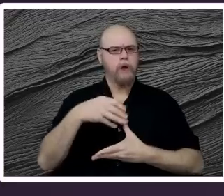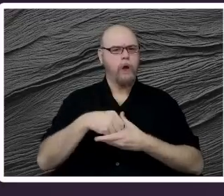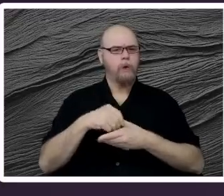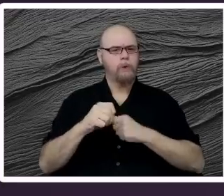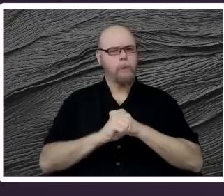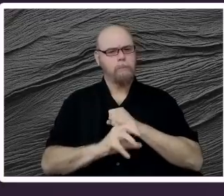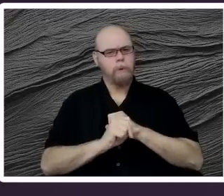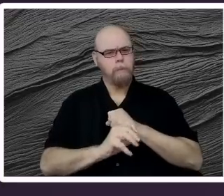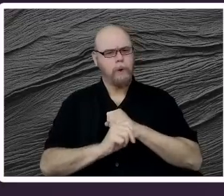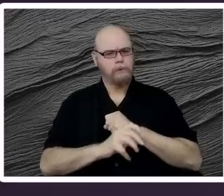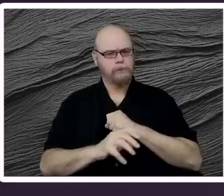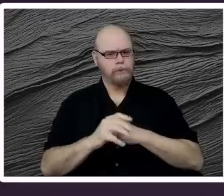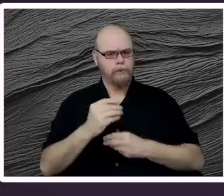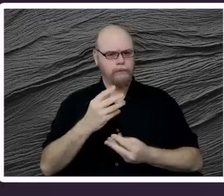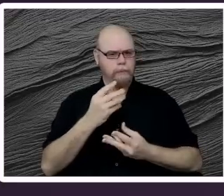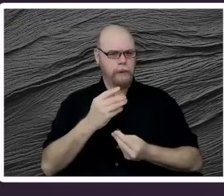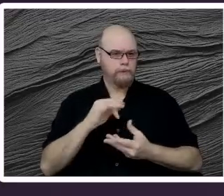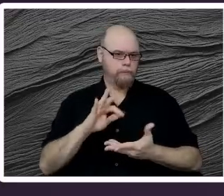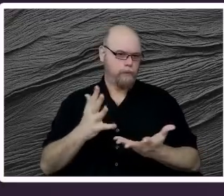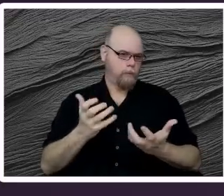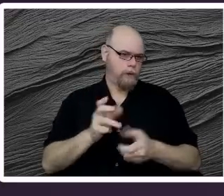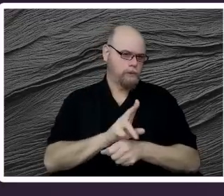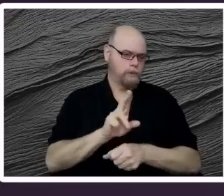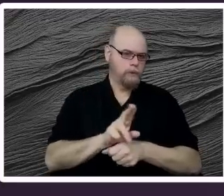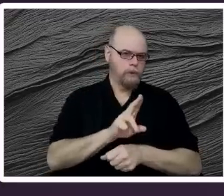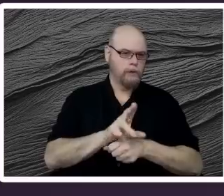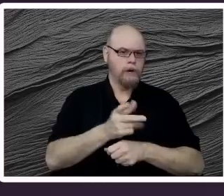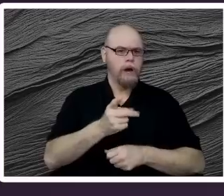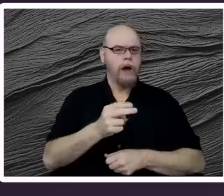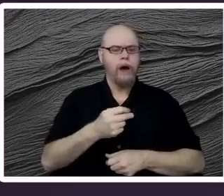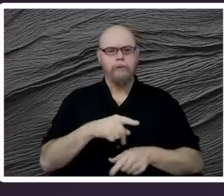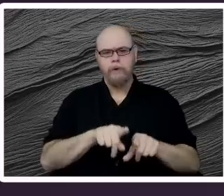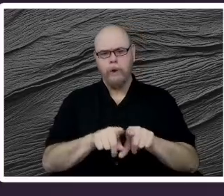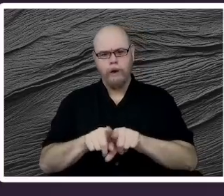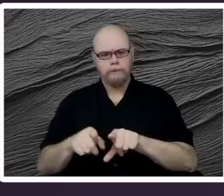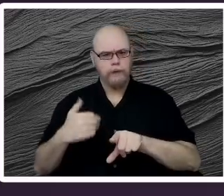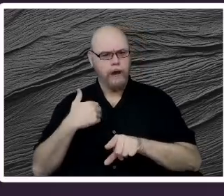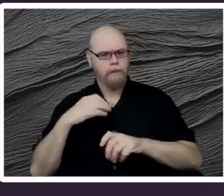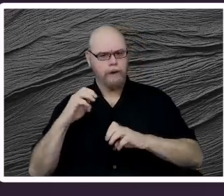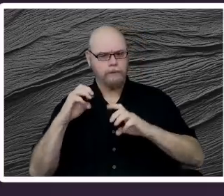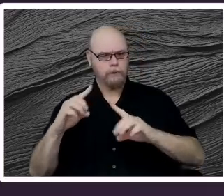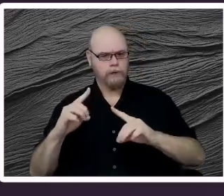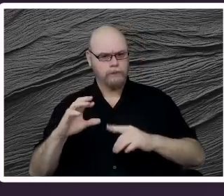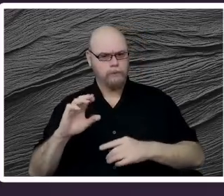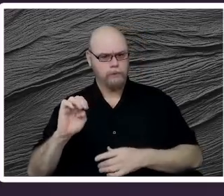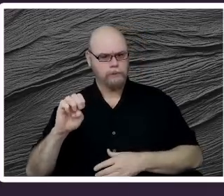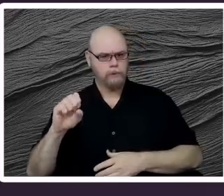them. And there's also education resources that accompany each poster exhibition. And